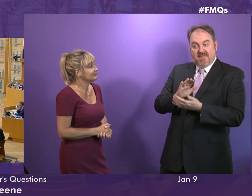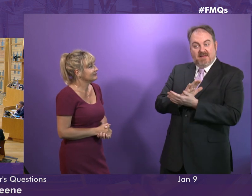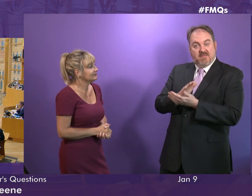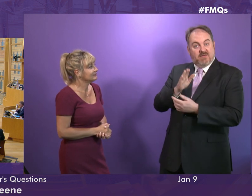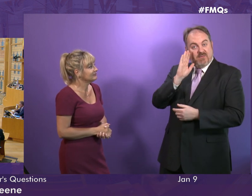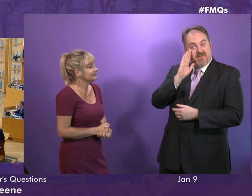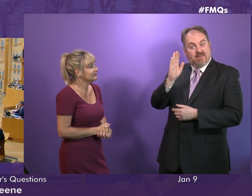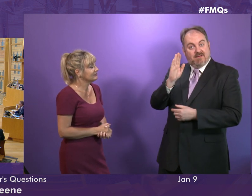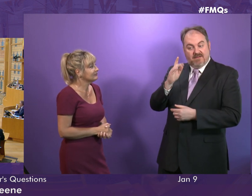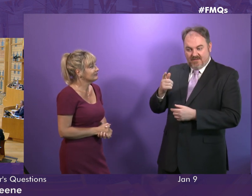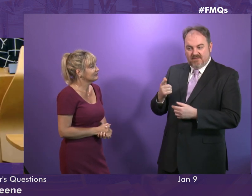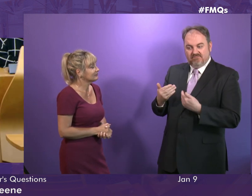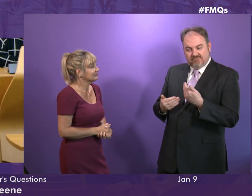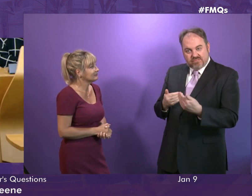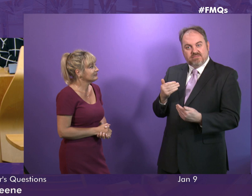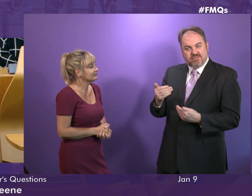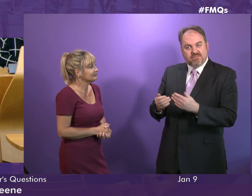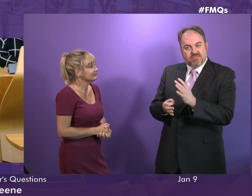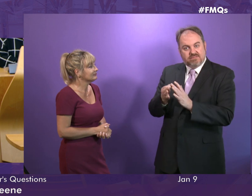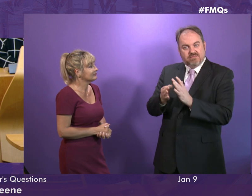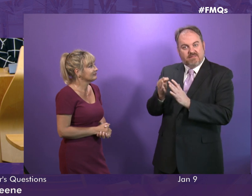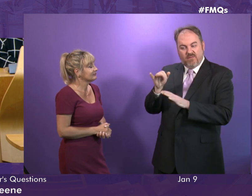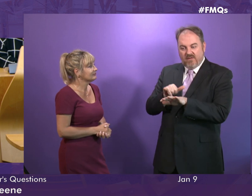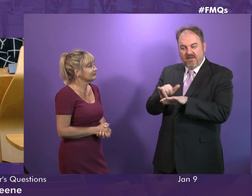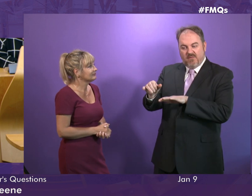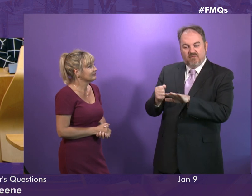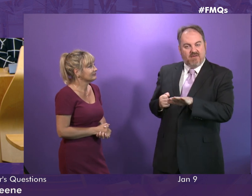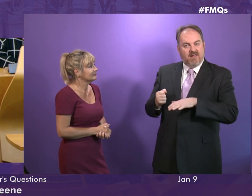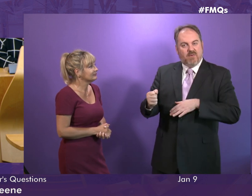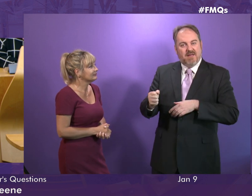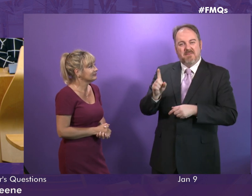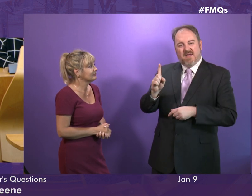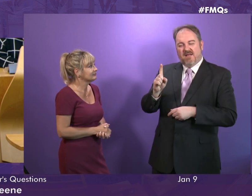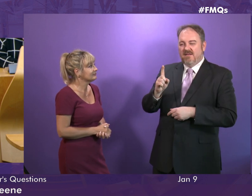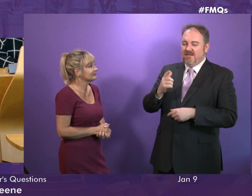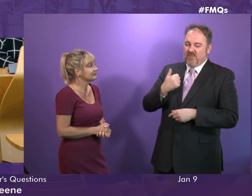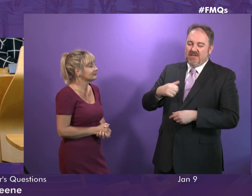made on the issue. Will the First Minister provide the simple reassurance that her Government